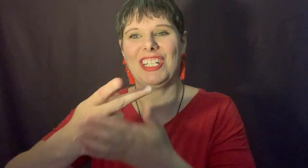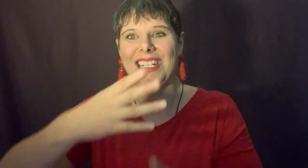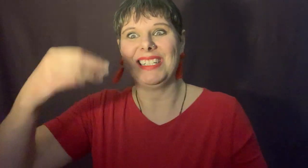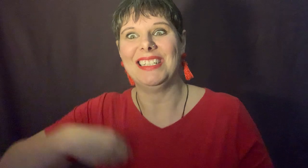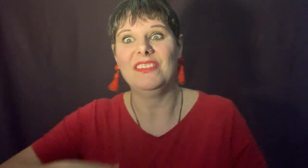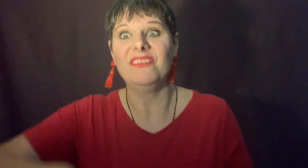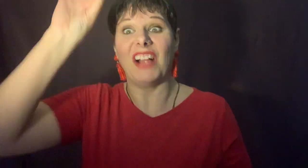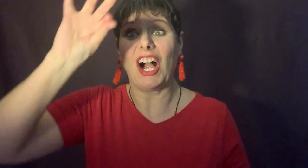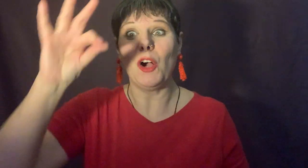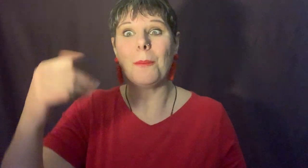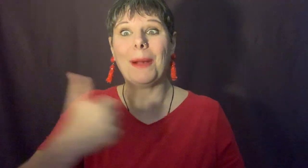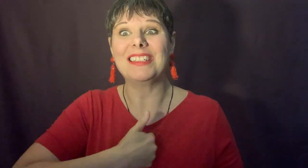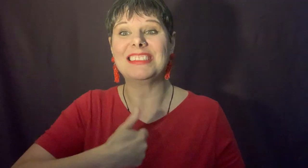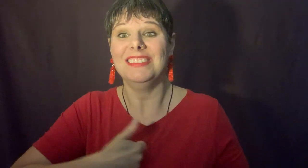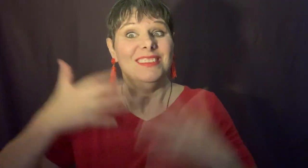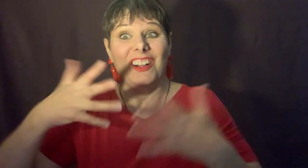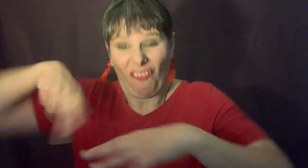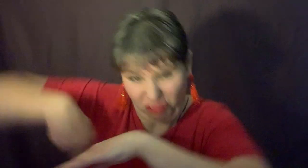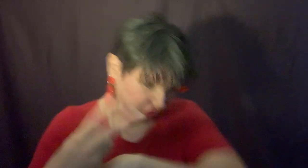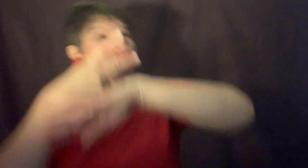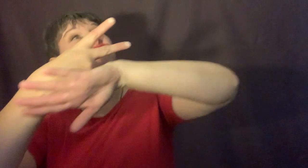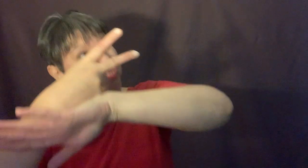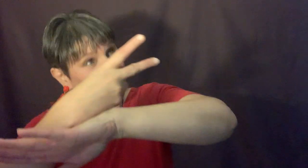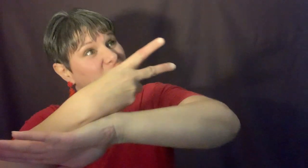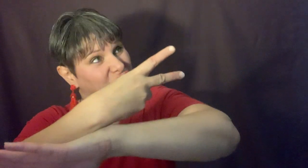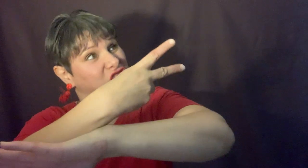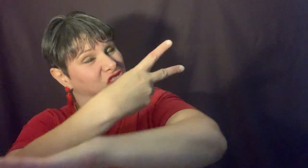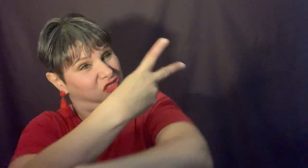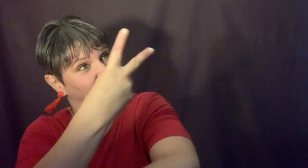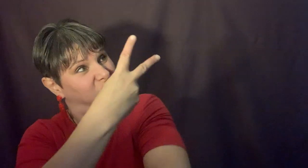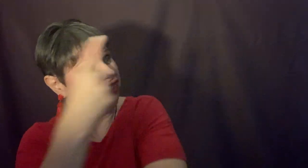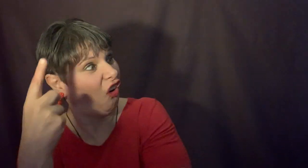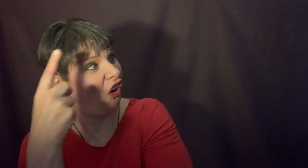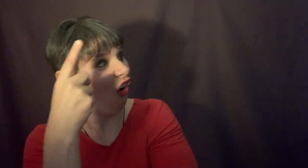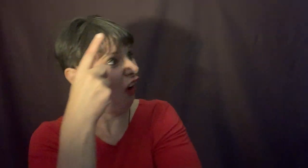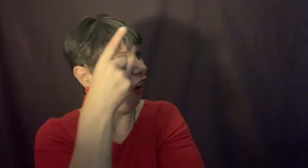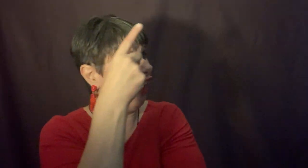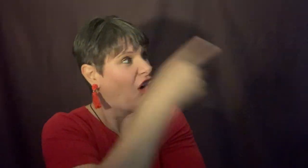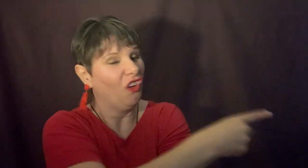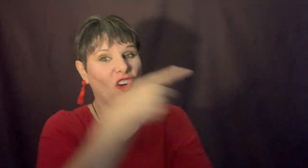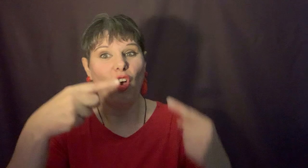I found myself sliiiiiiiiiiiiiiiding allllll the waaaaaaay